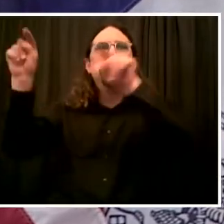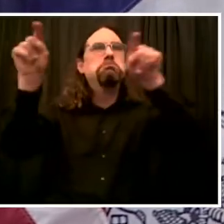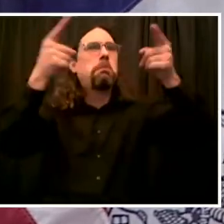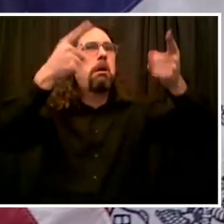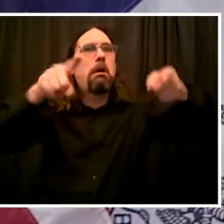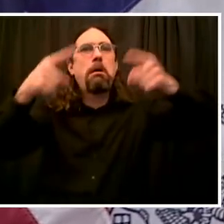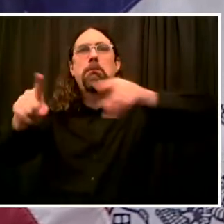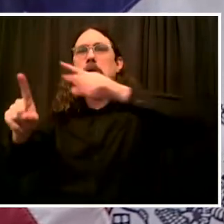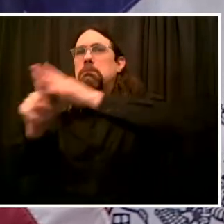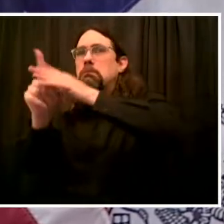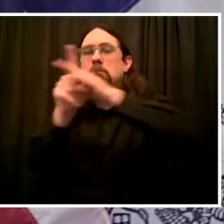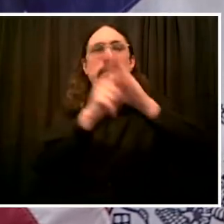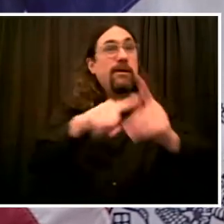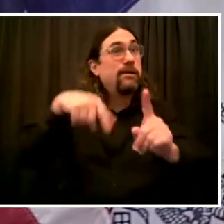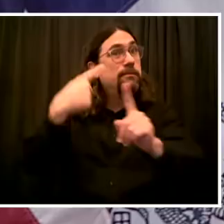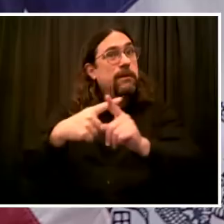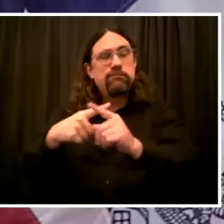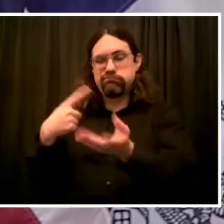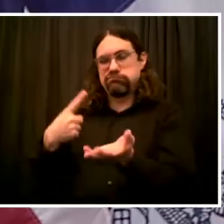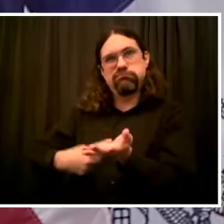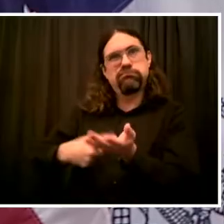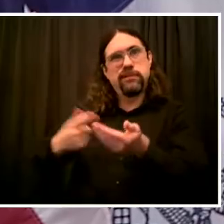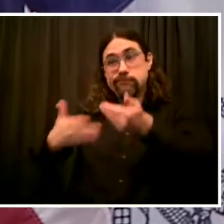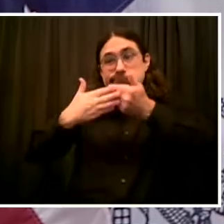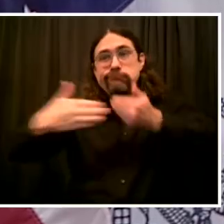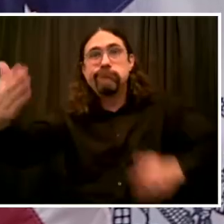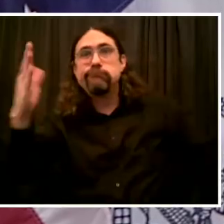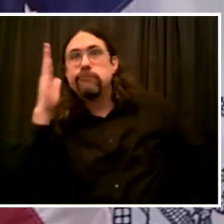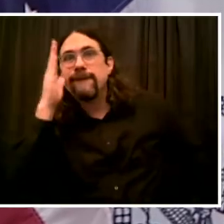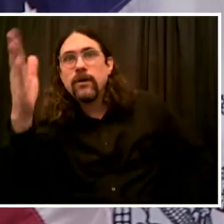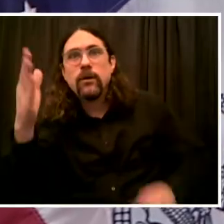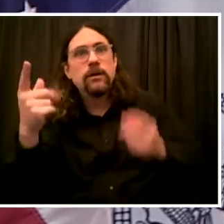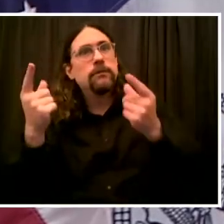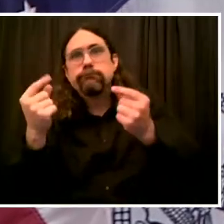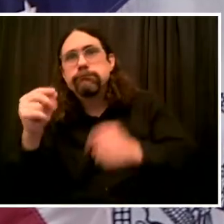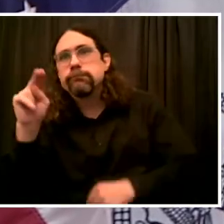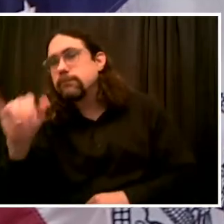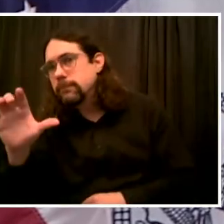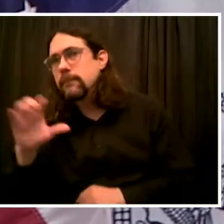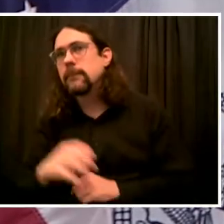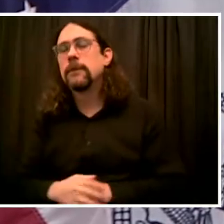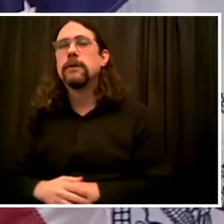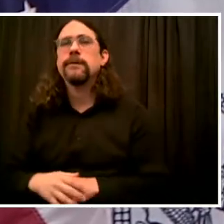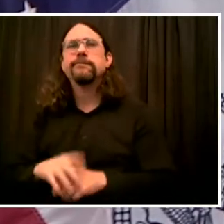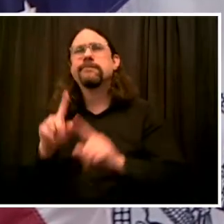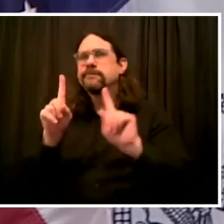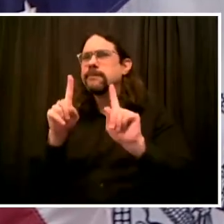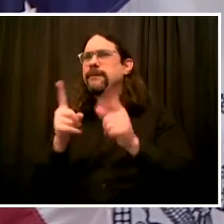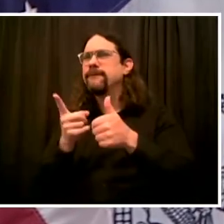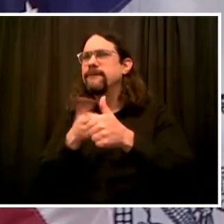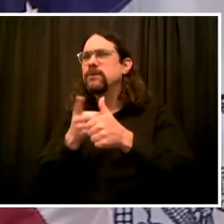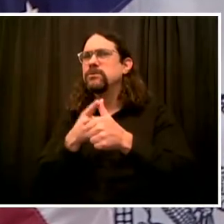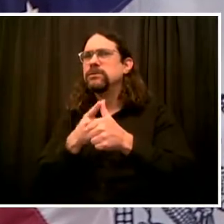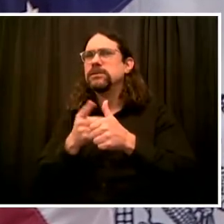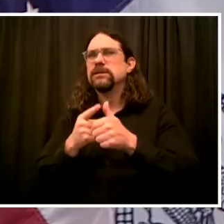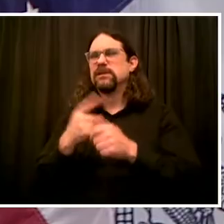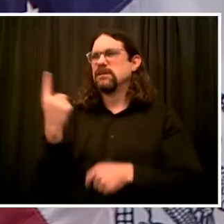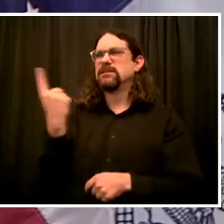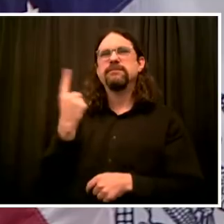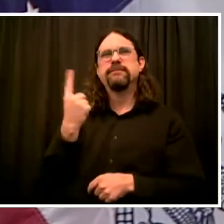CITY RIGHT NOW BUT WHAT OUR FUTURE LOOKS LIKE